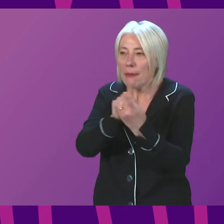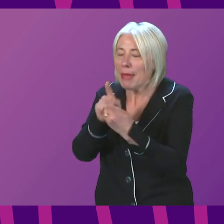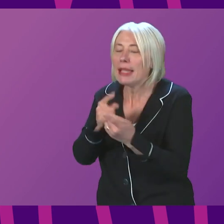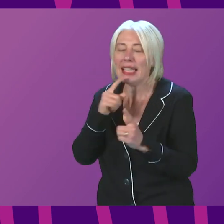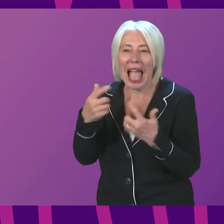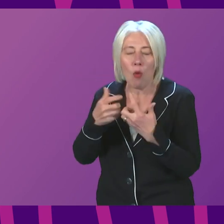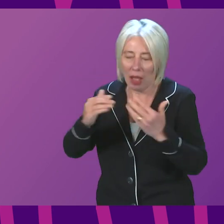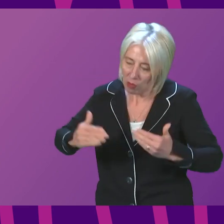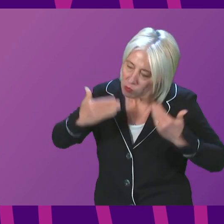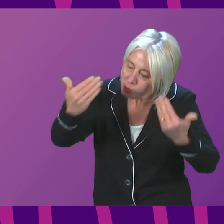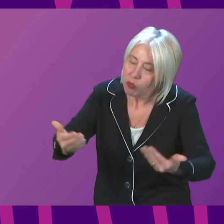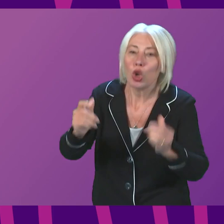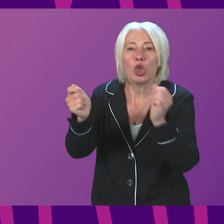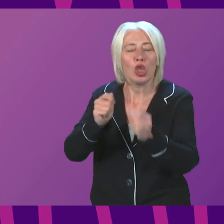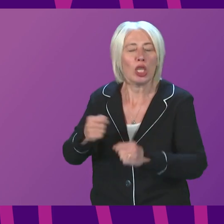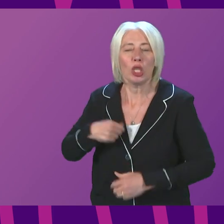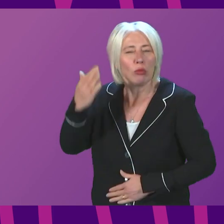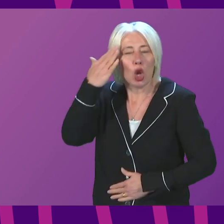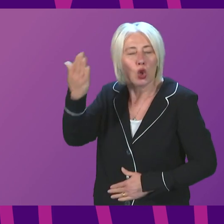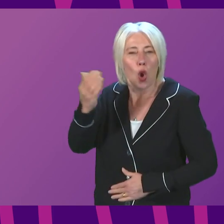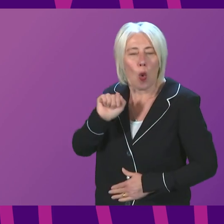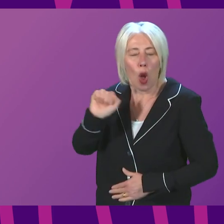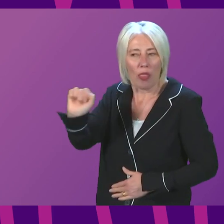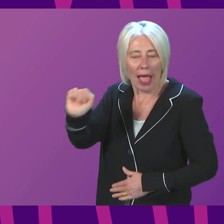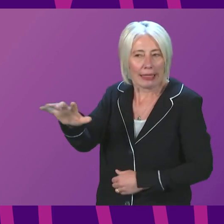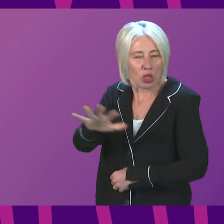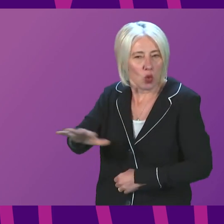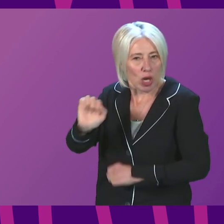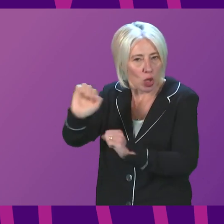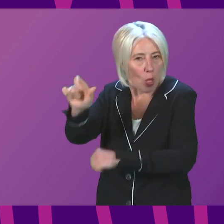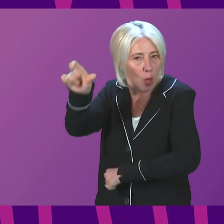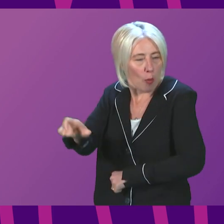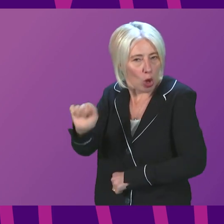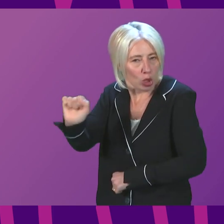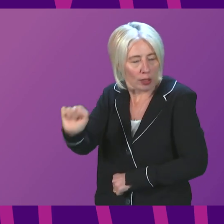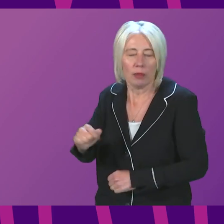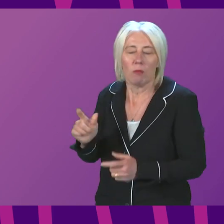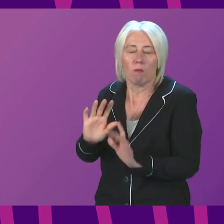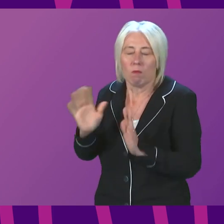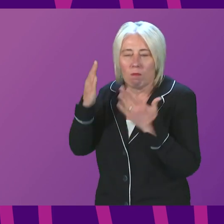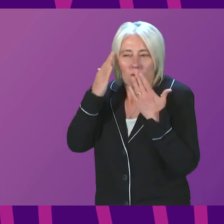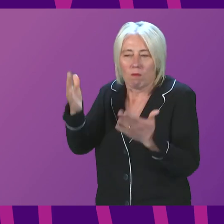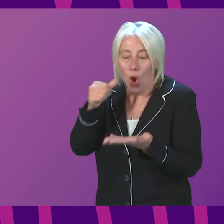I am obviously not aware of Samantha’s particular circumstances, nor have I seen the letter